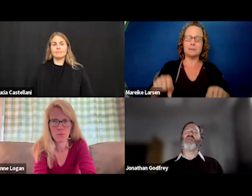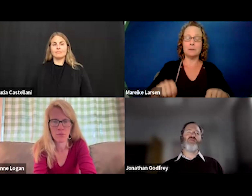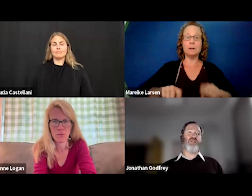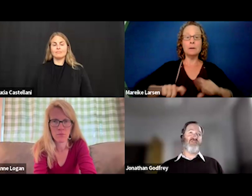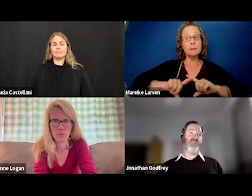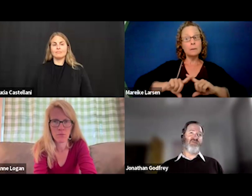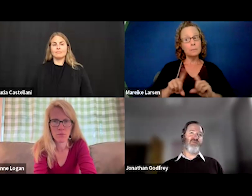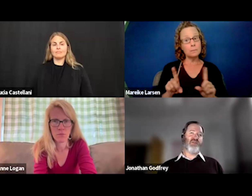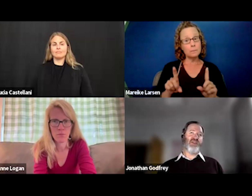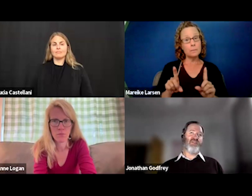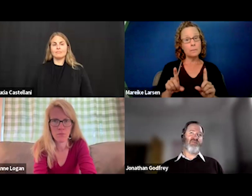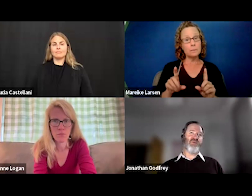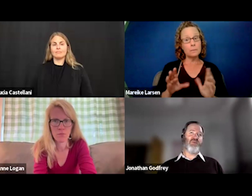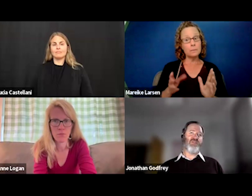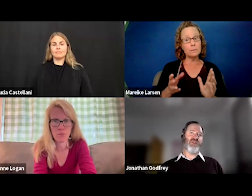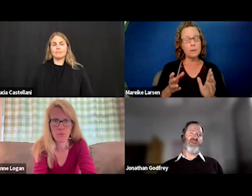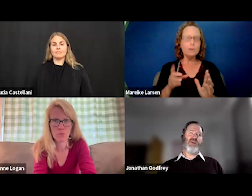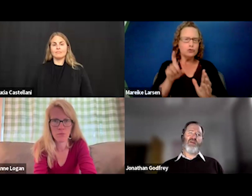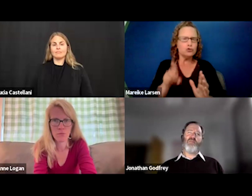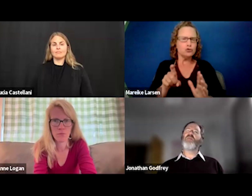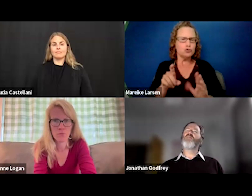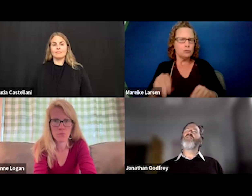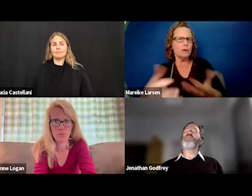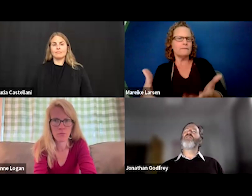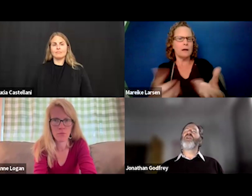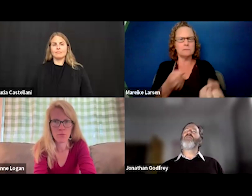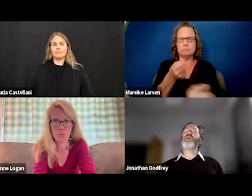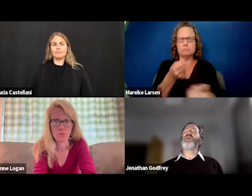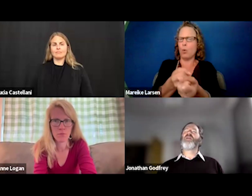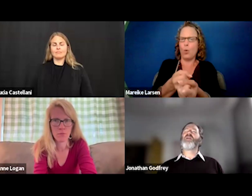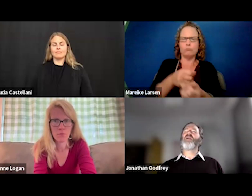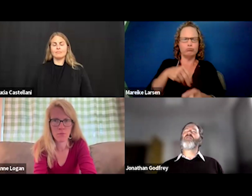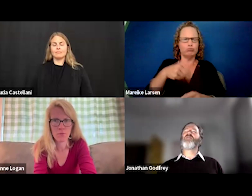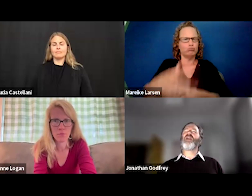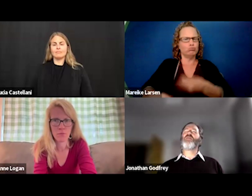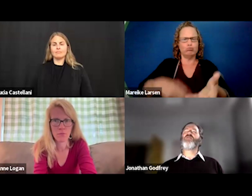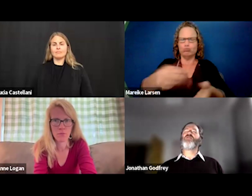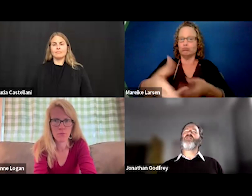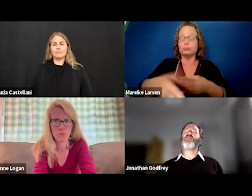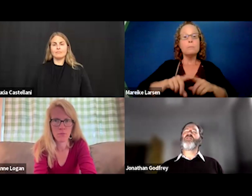And therefore, they should give plenty of support. But by the time a disabled student